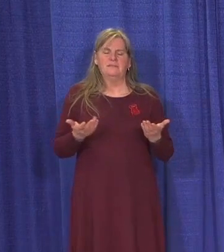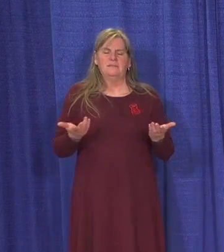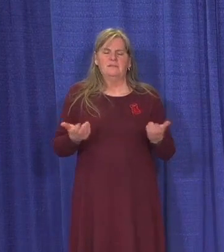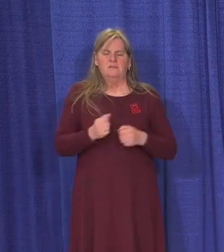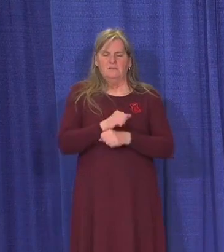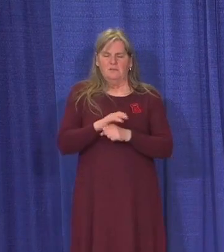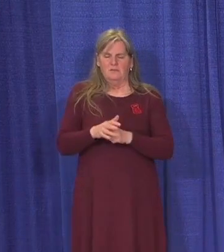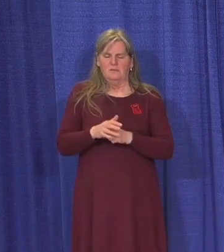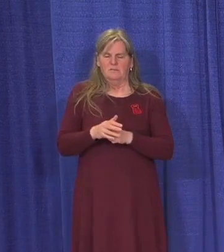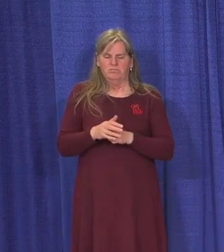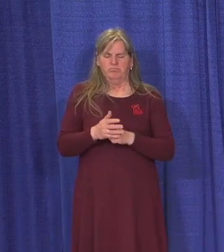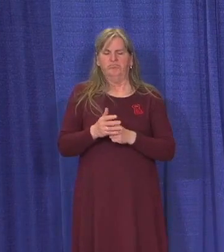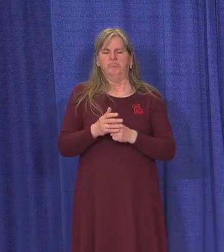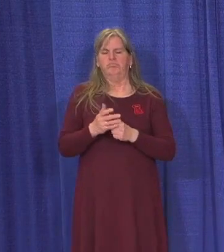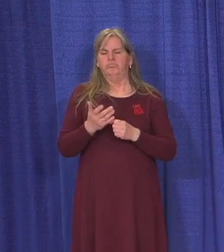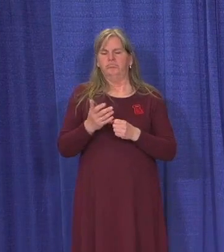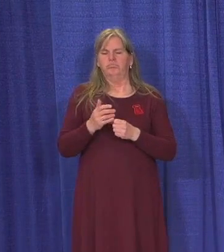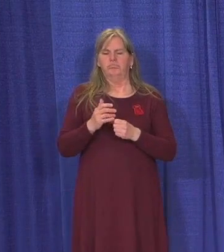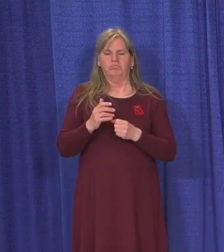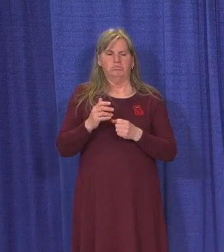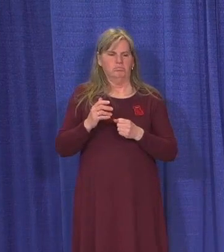groups. This is consistent with other